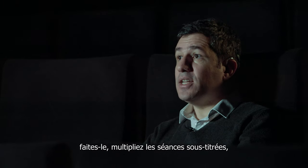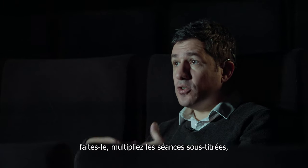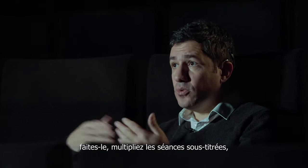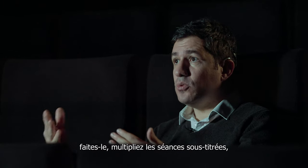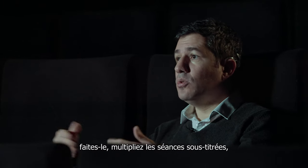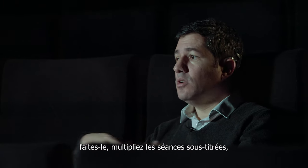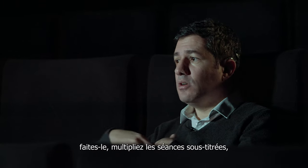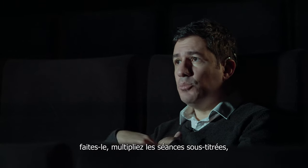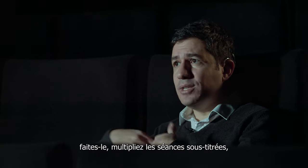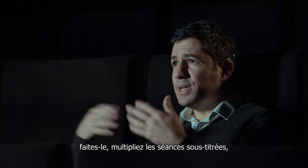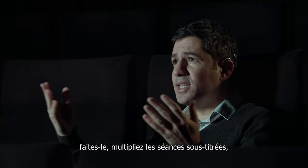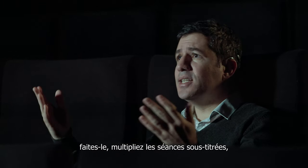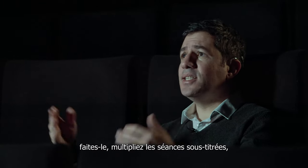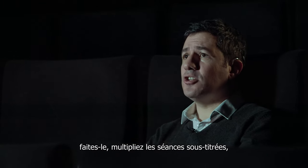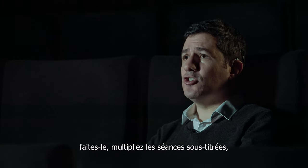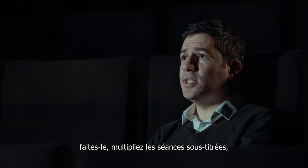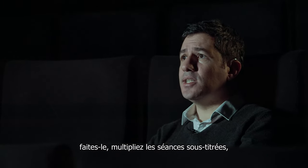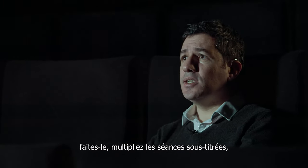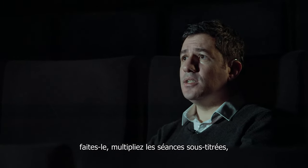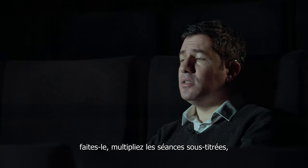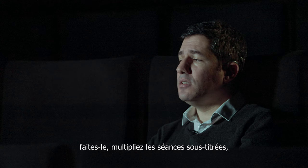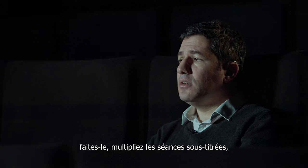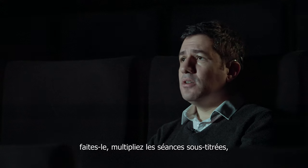do it, increase the number of subtitled sessions,